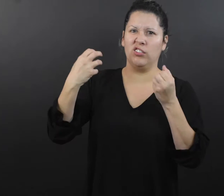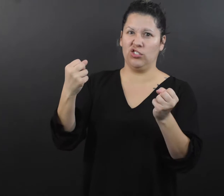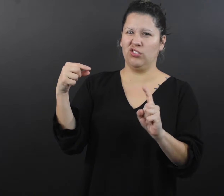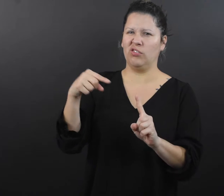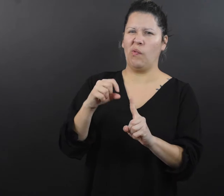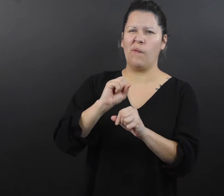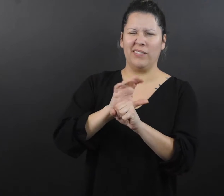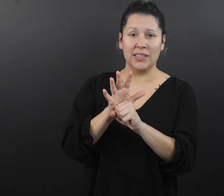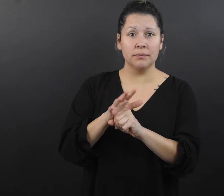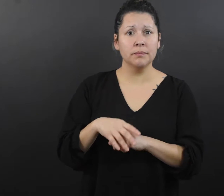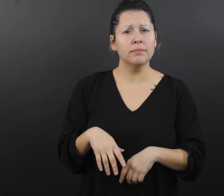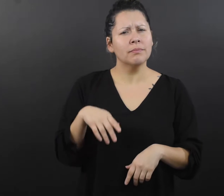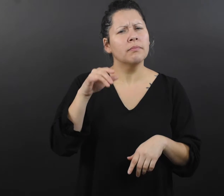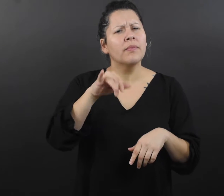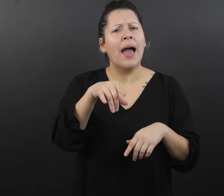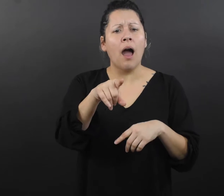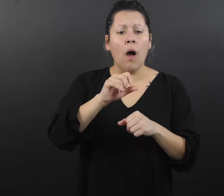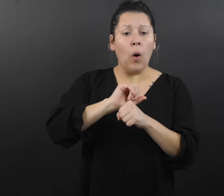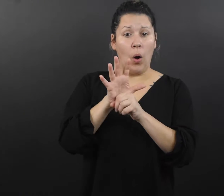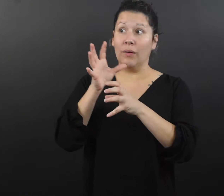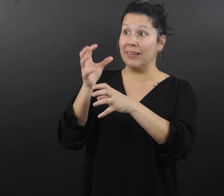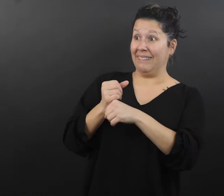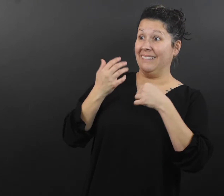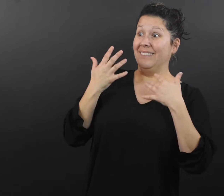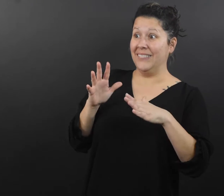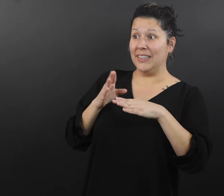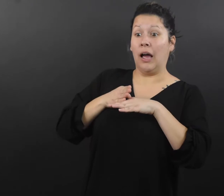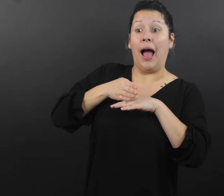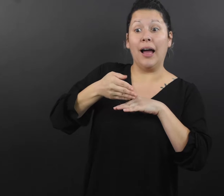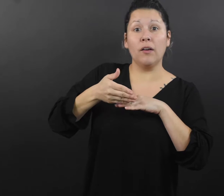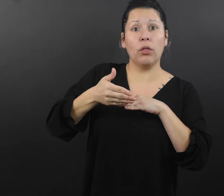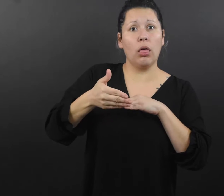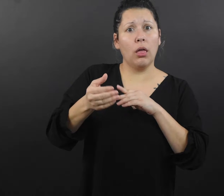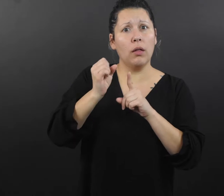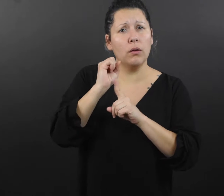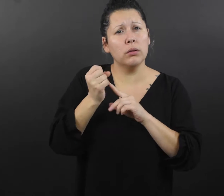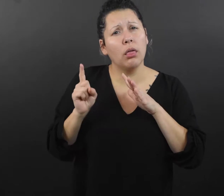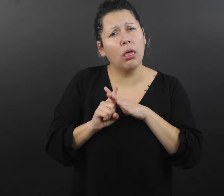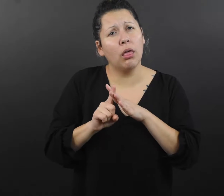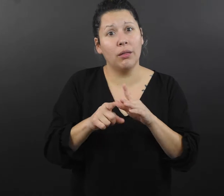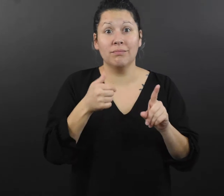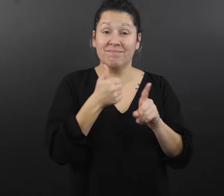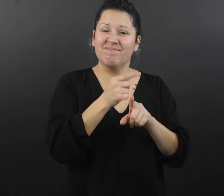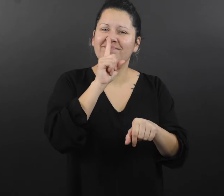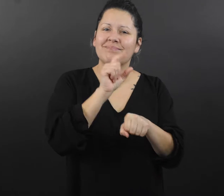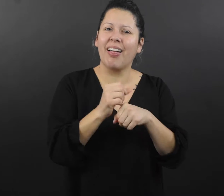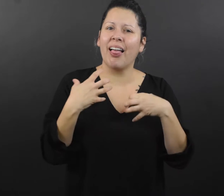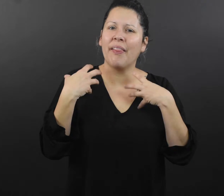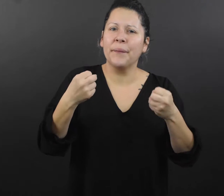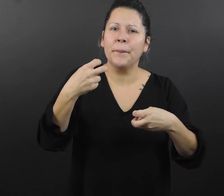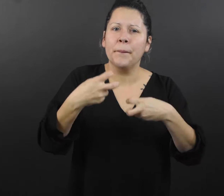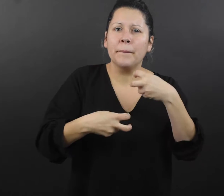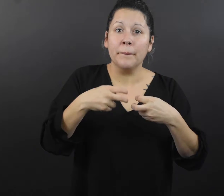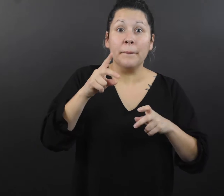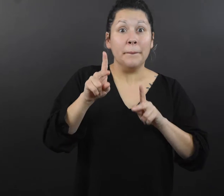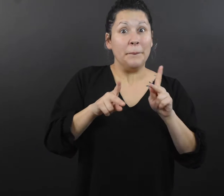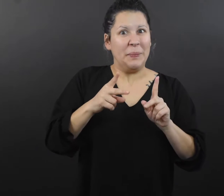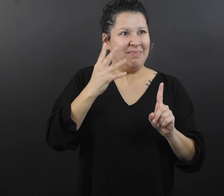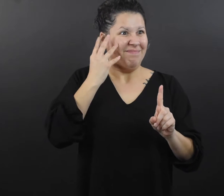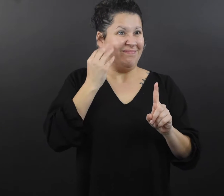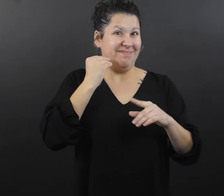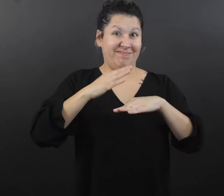Post-COVID conditions are health problems that people experience four or more weeks after being